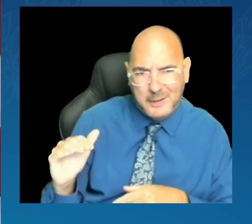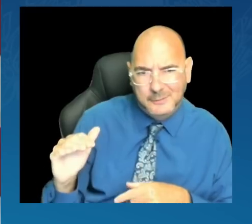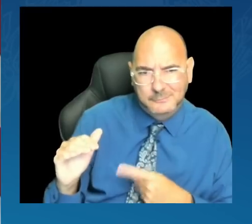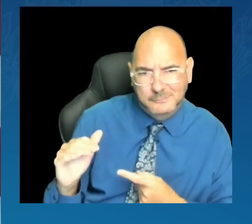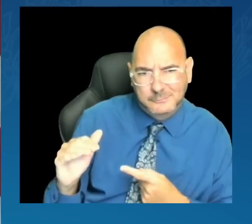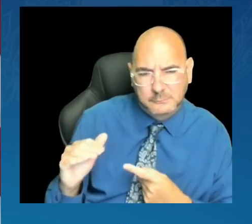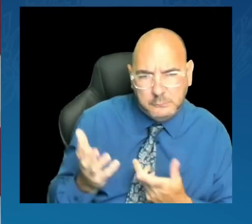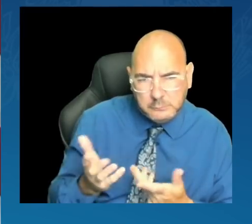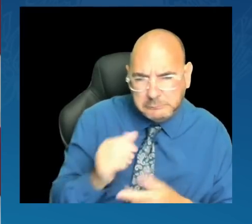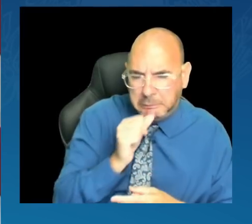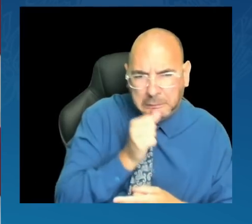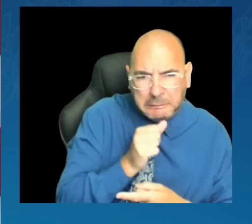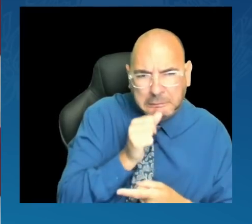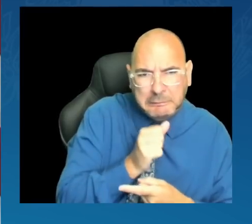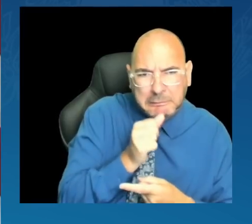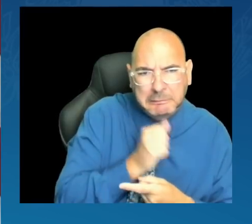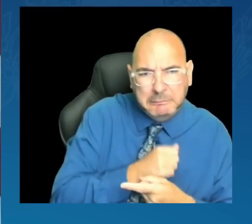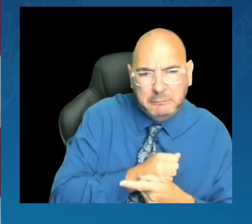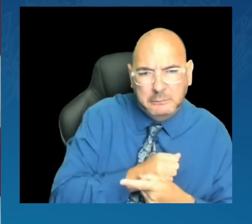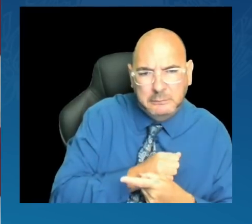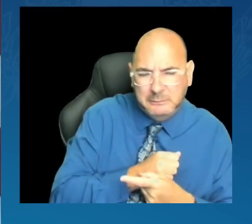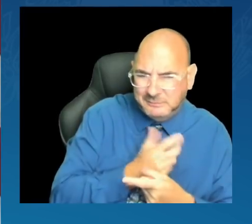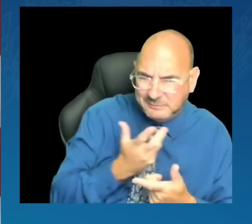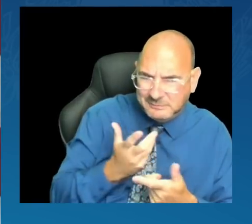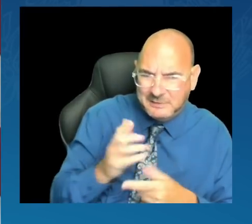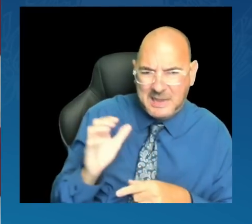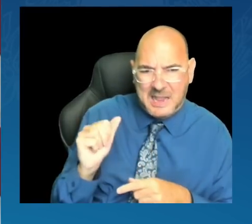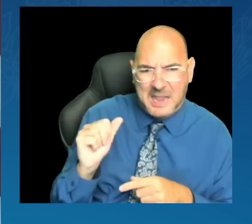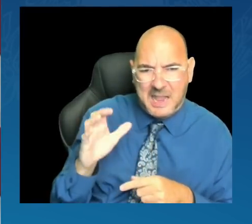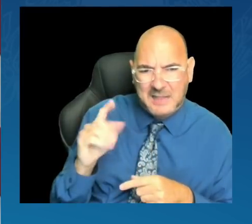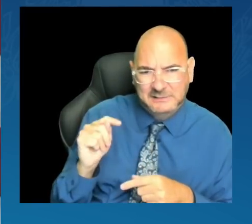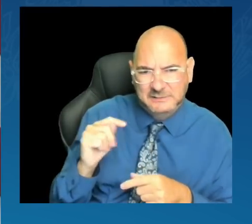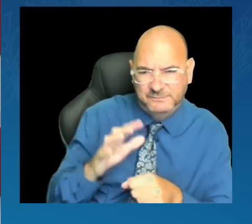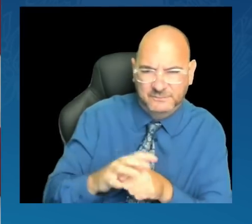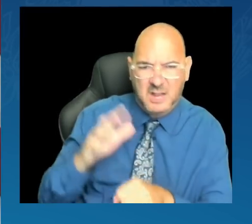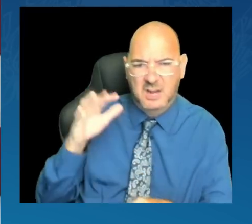and then to suggest that she would not have